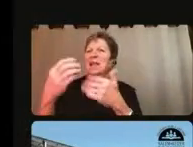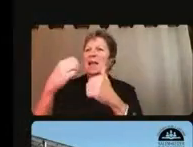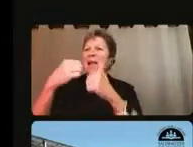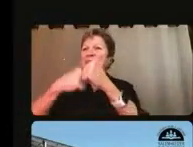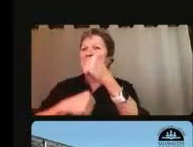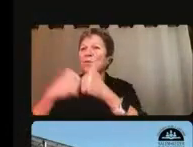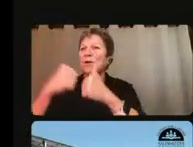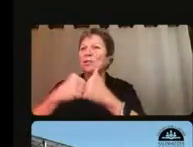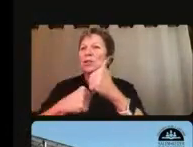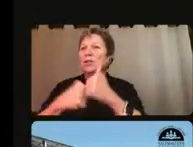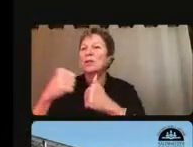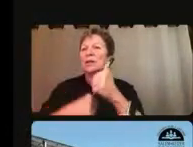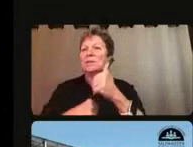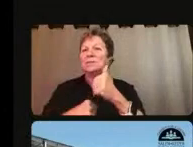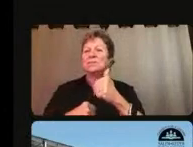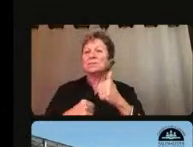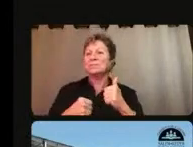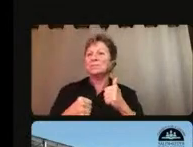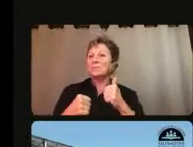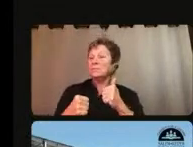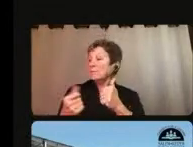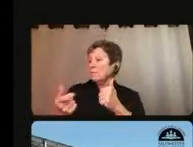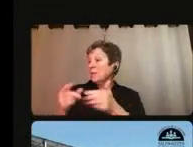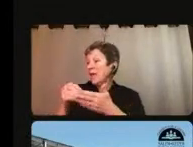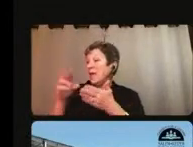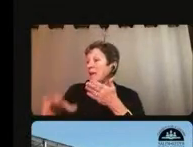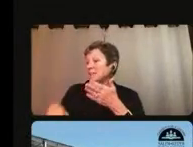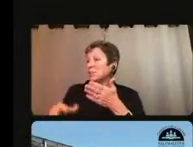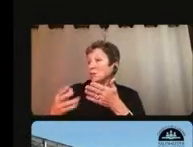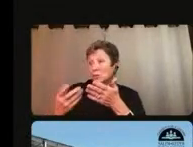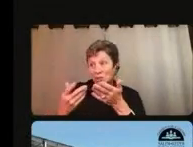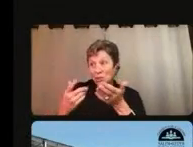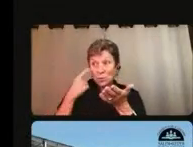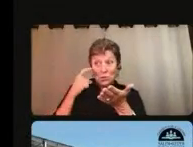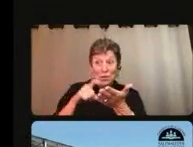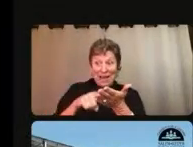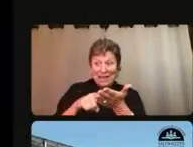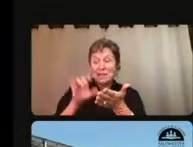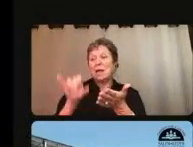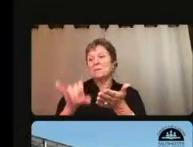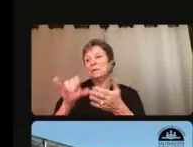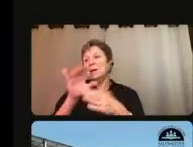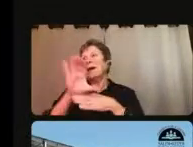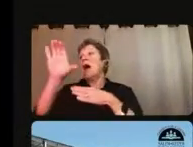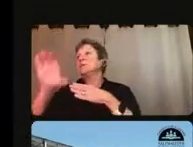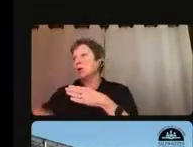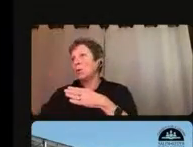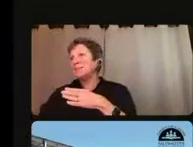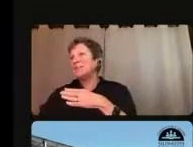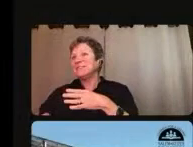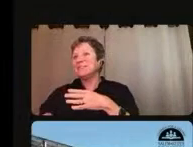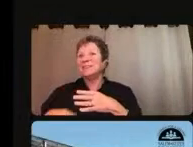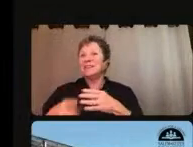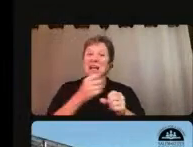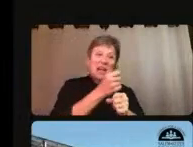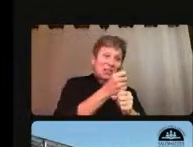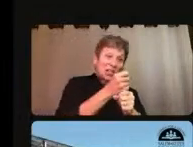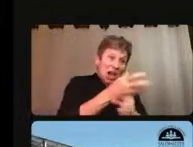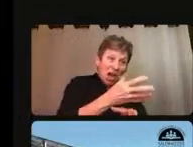SO POLICY CAN BE DEVELOPED. ROMANS REALLY TO PROVIDE STRUCTURE FOR THE STUDENTS SO